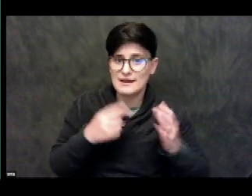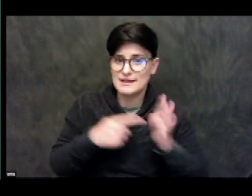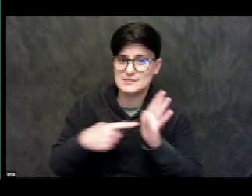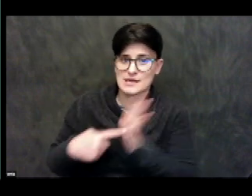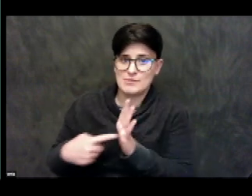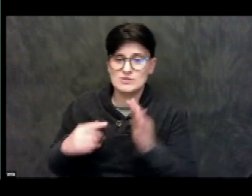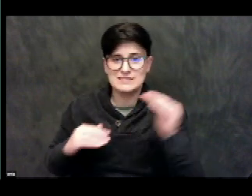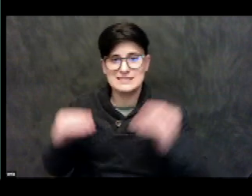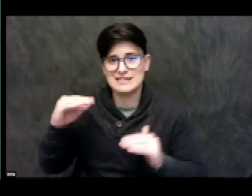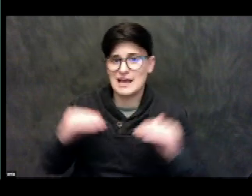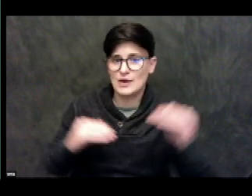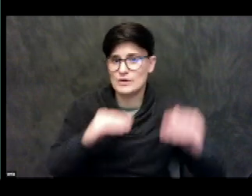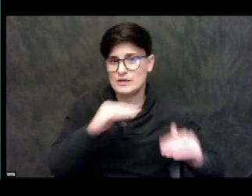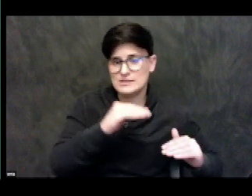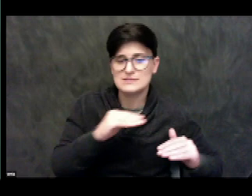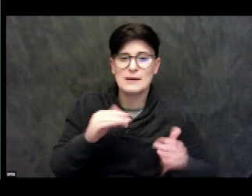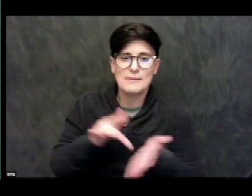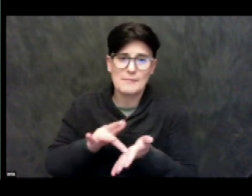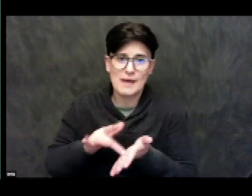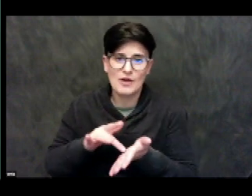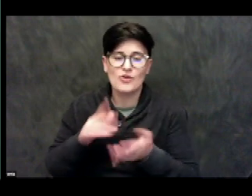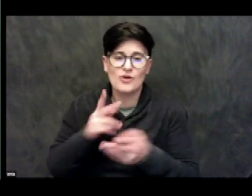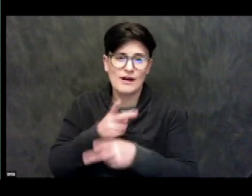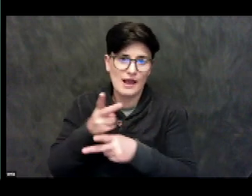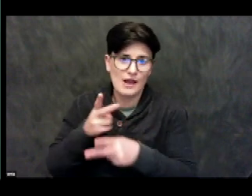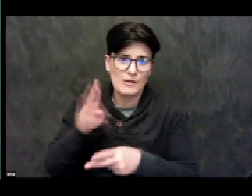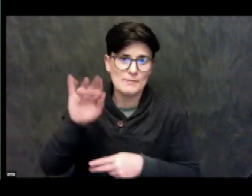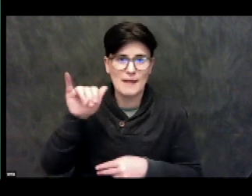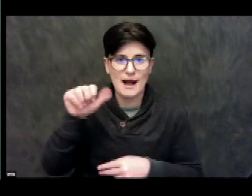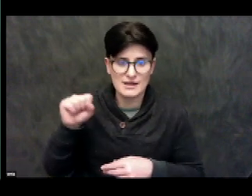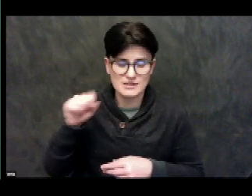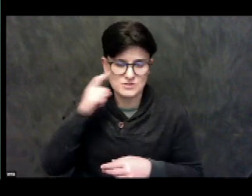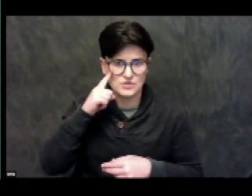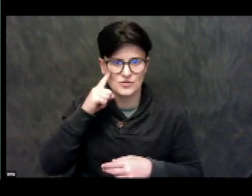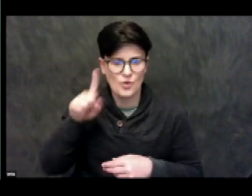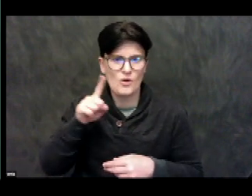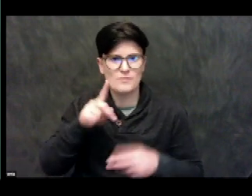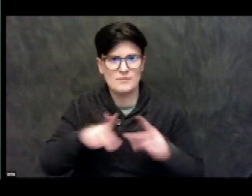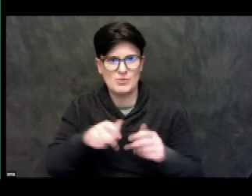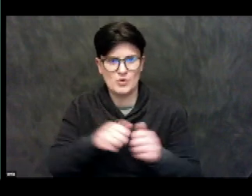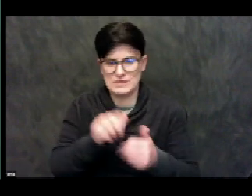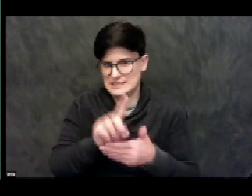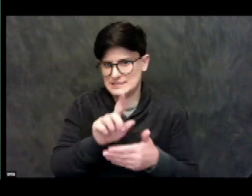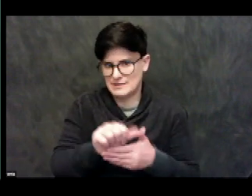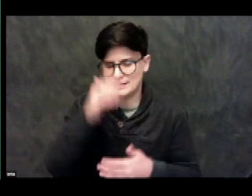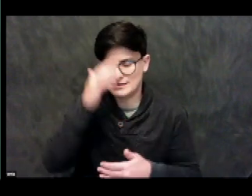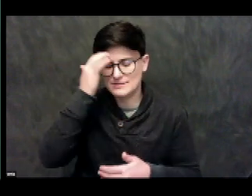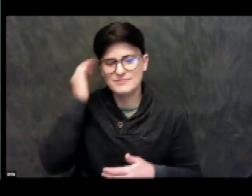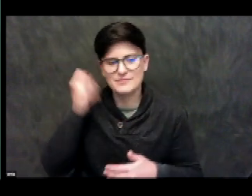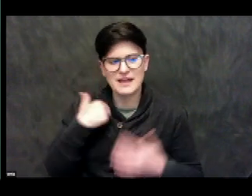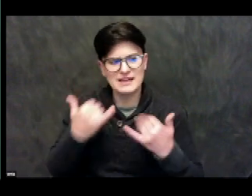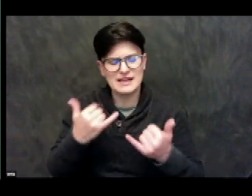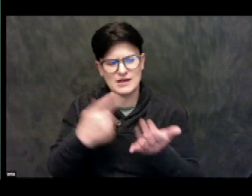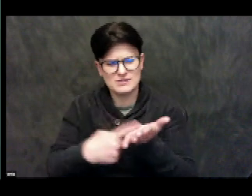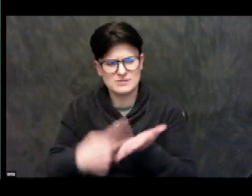medical care biases for people with disabilities. I'm just going to go over a few here starting before pregnancy.